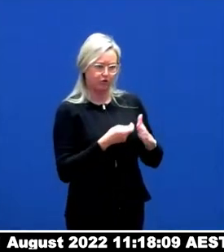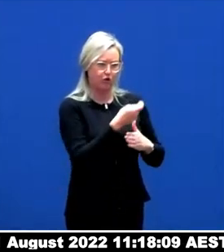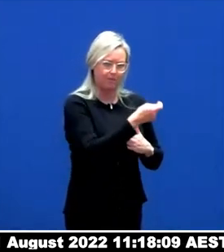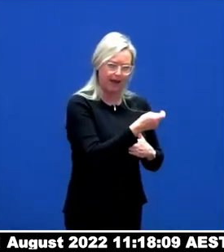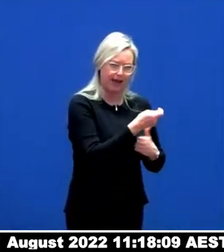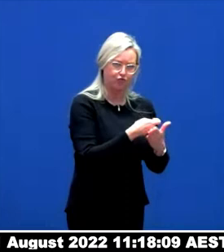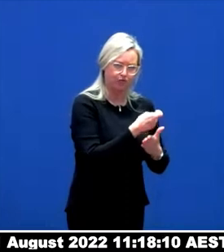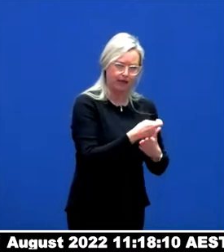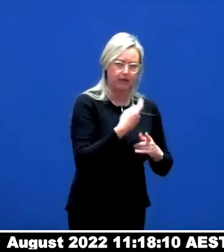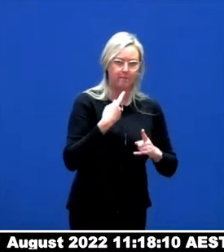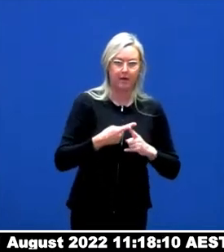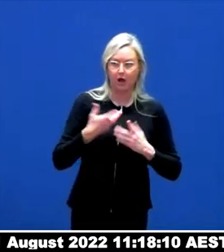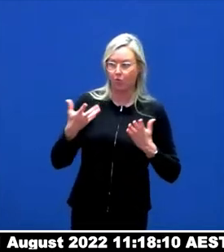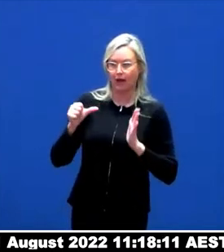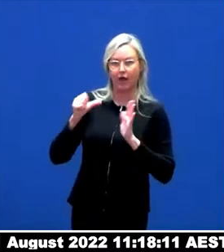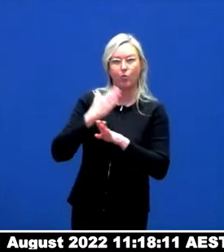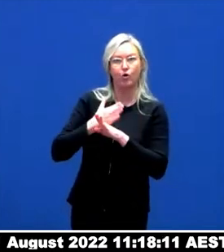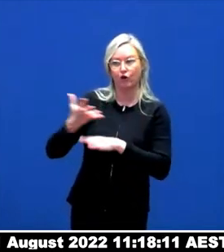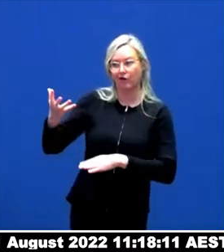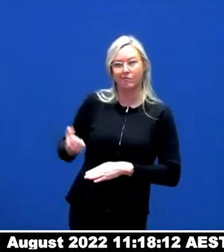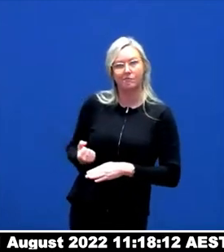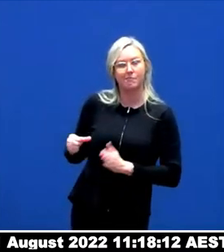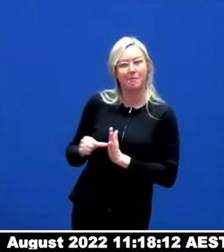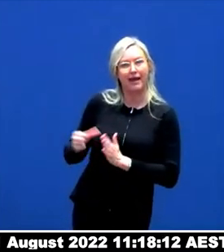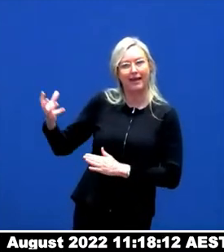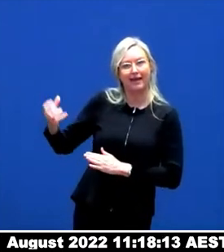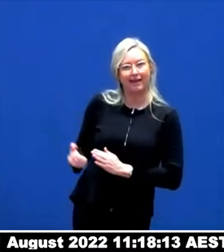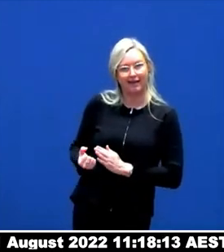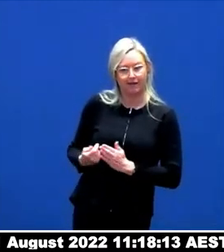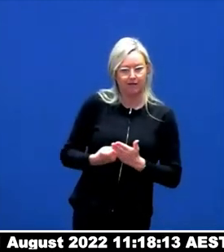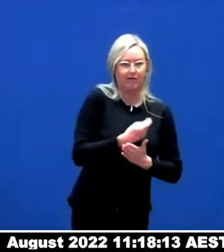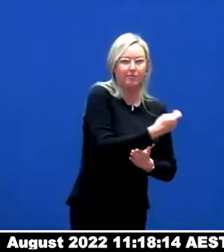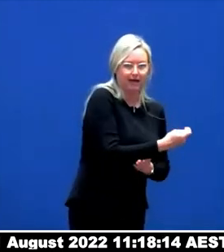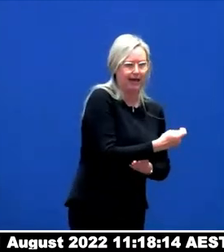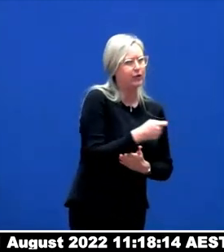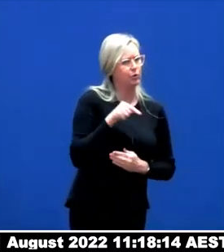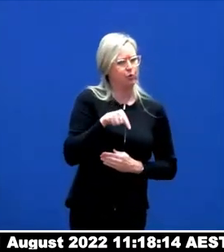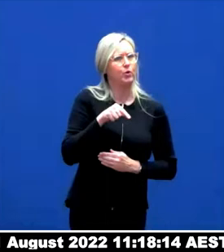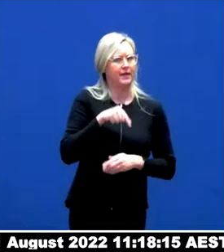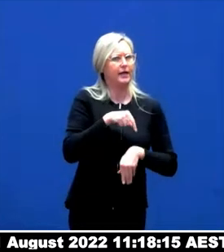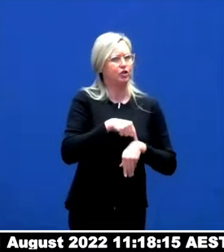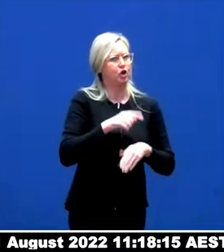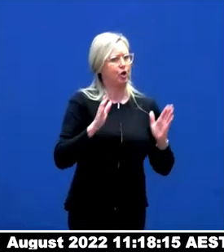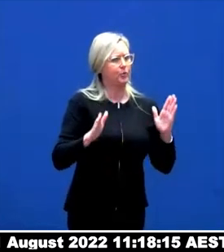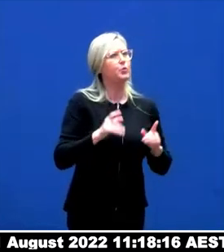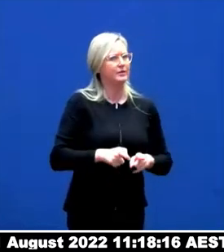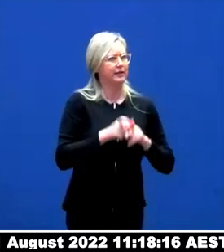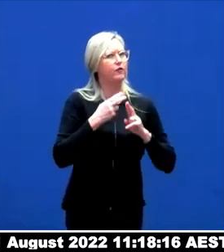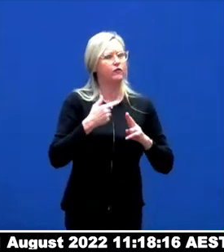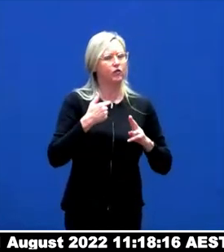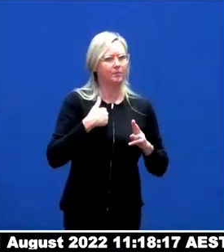was really challenging bits of life that you felt that you couldn't - you had to give up a